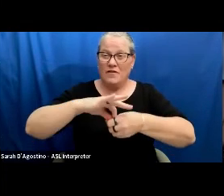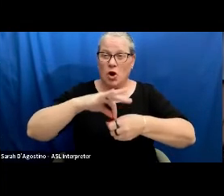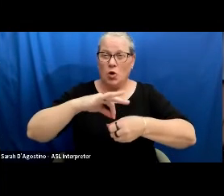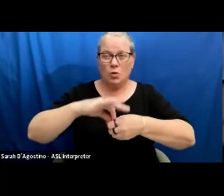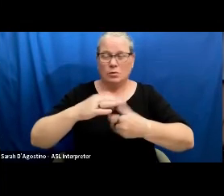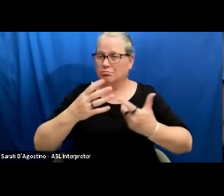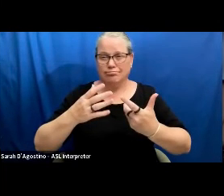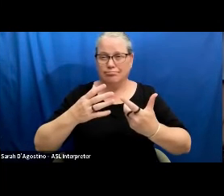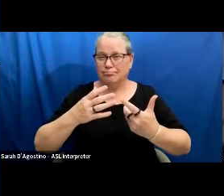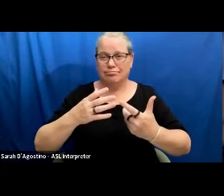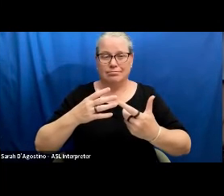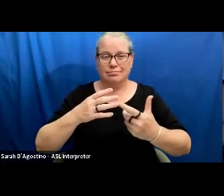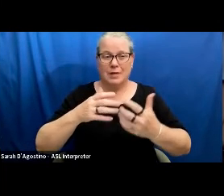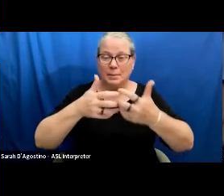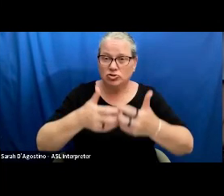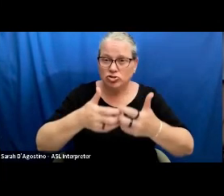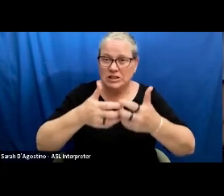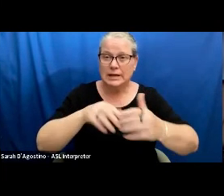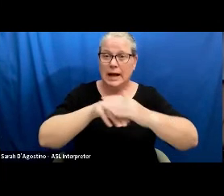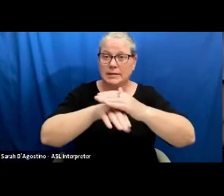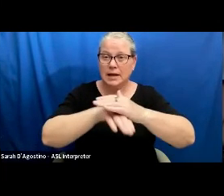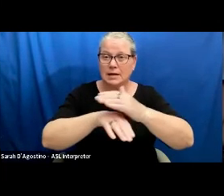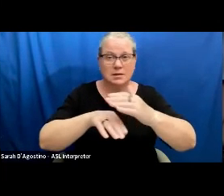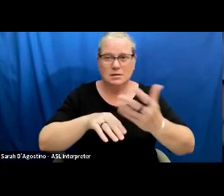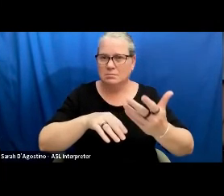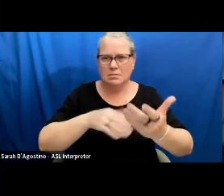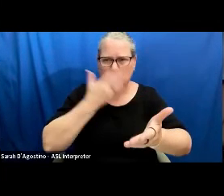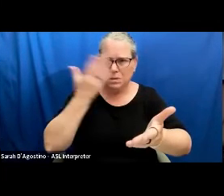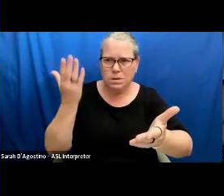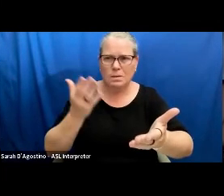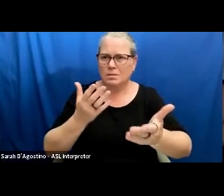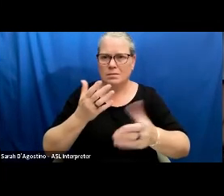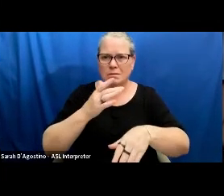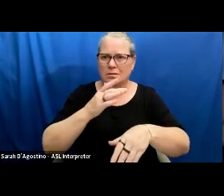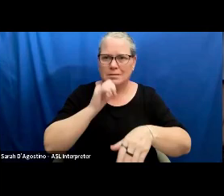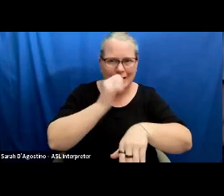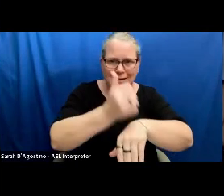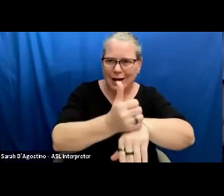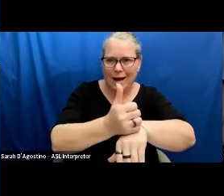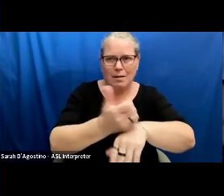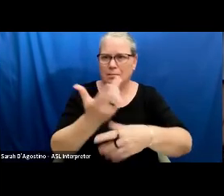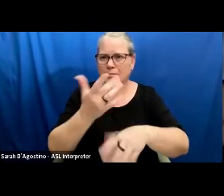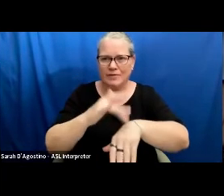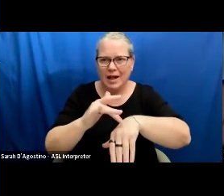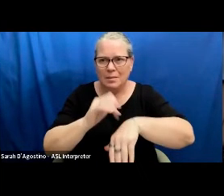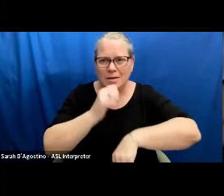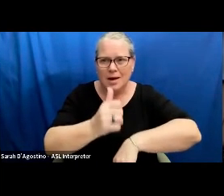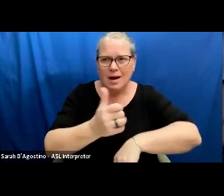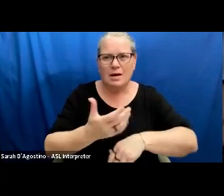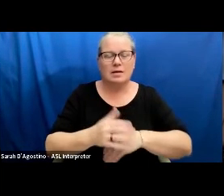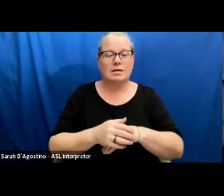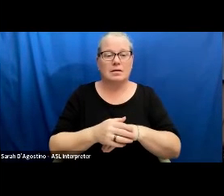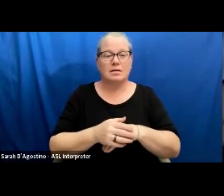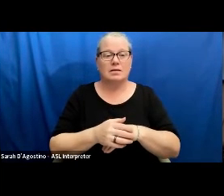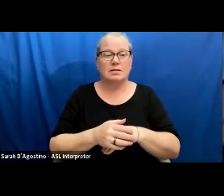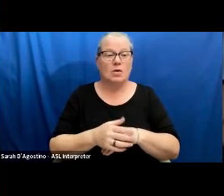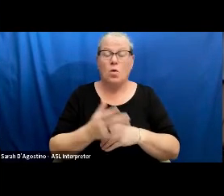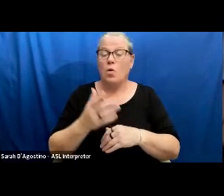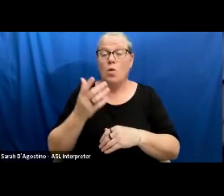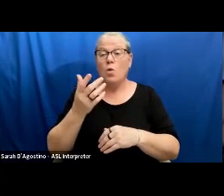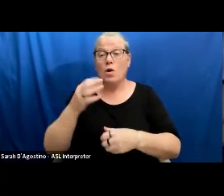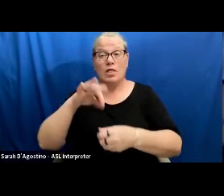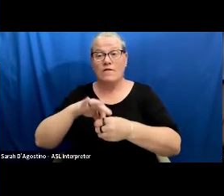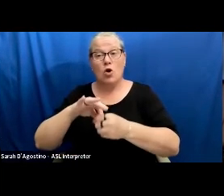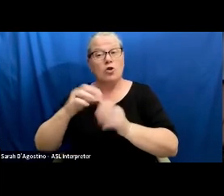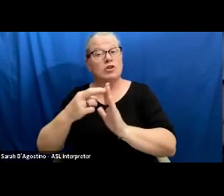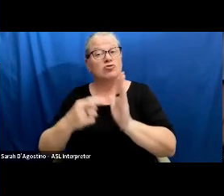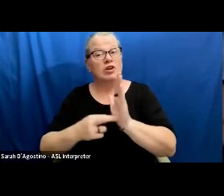machine is not set up is not available or if the voter registration process is inaccessible to you